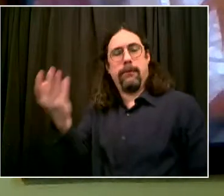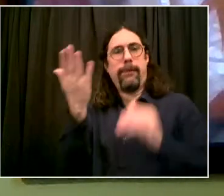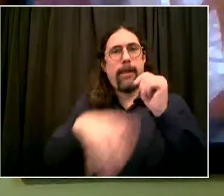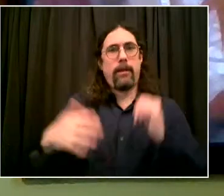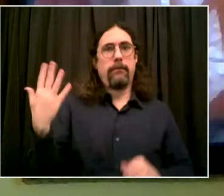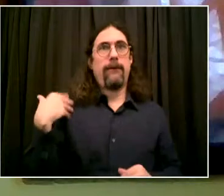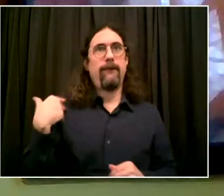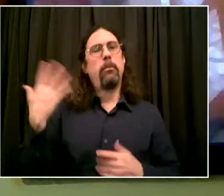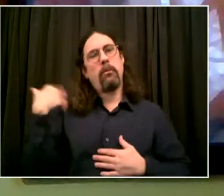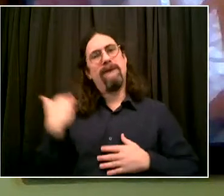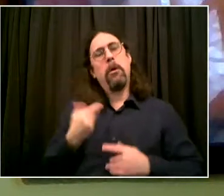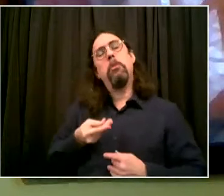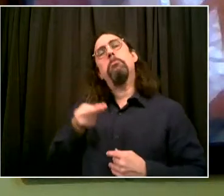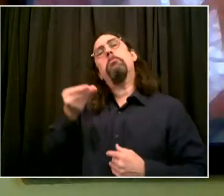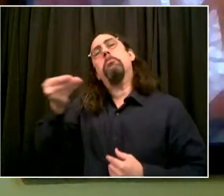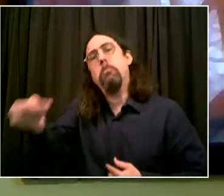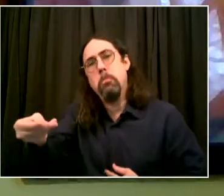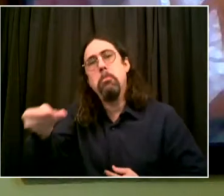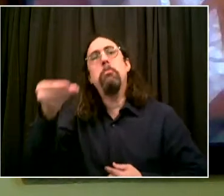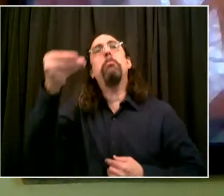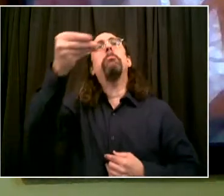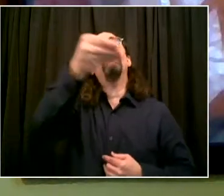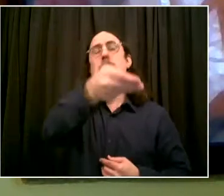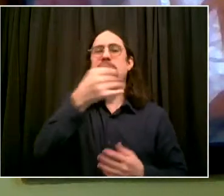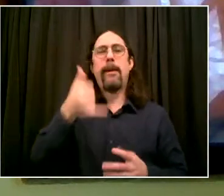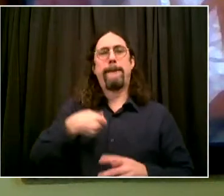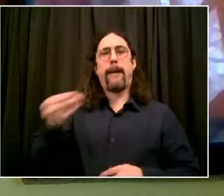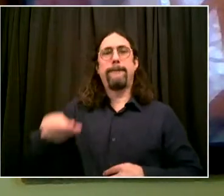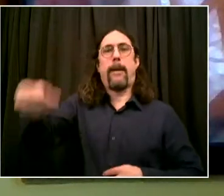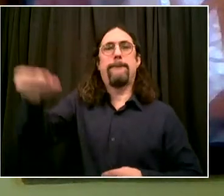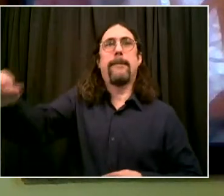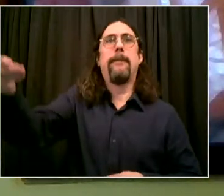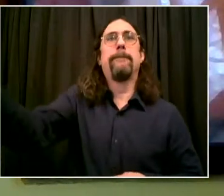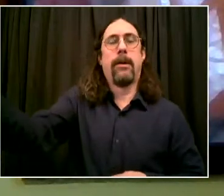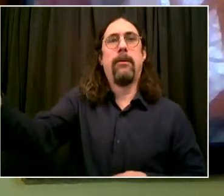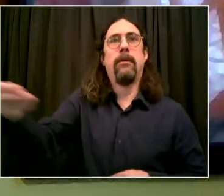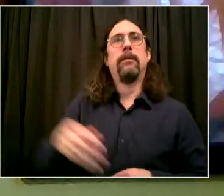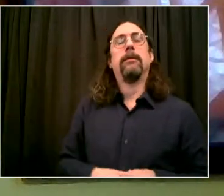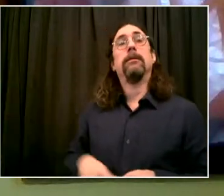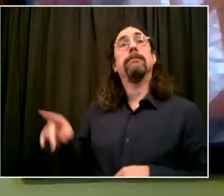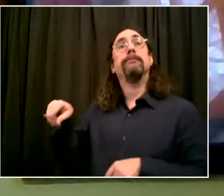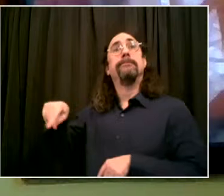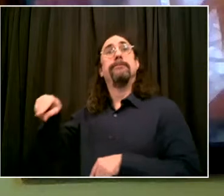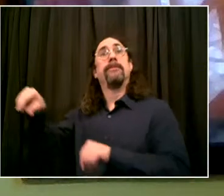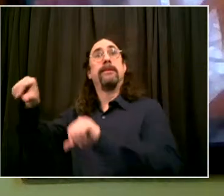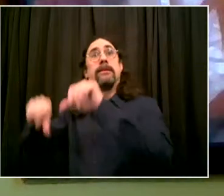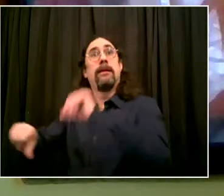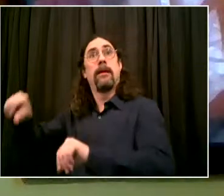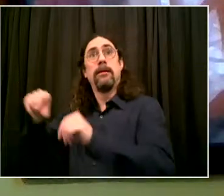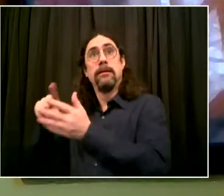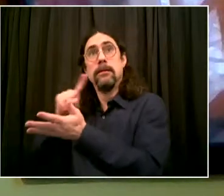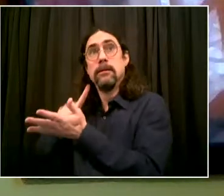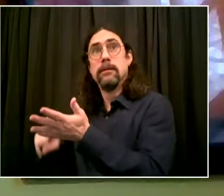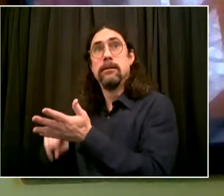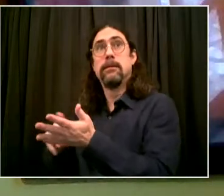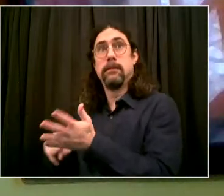EVIDENCE OUT OF THE UK THAT WE MAY ALSO BE SOME OF THESE STRAINS THAT ARE FOUND IN THE UK MAY